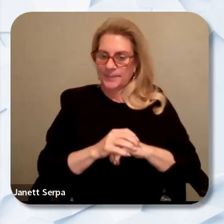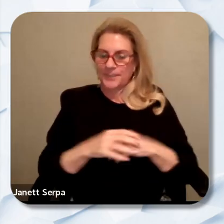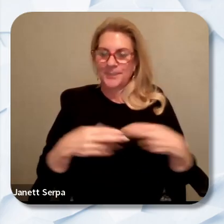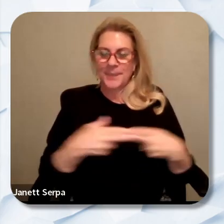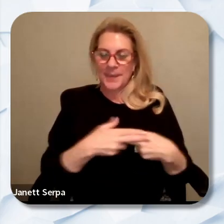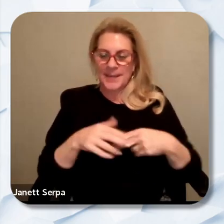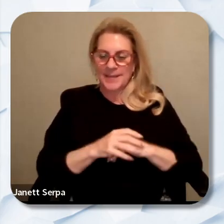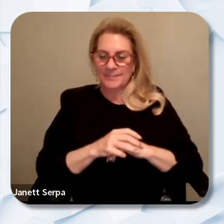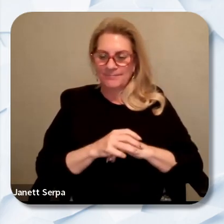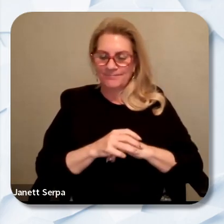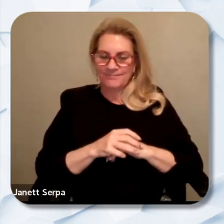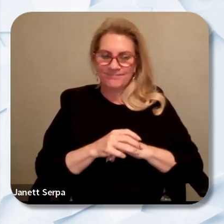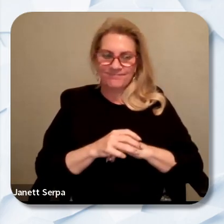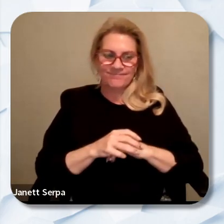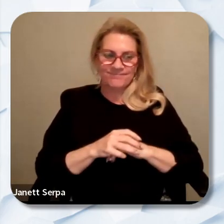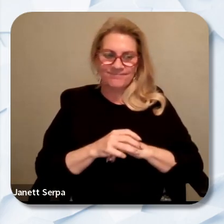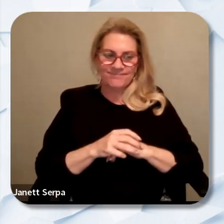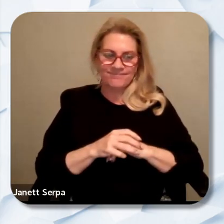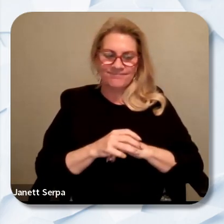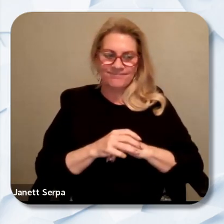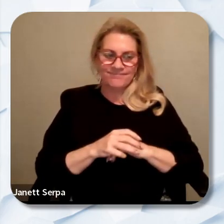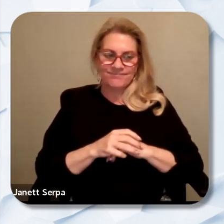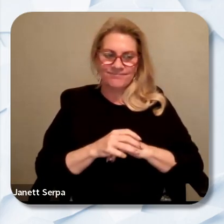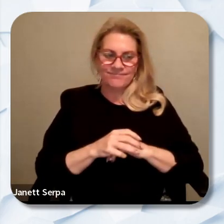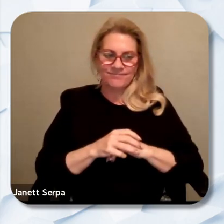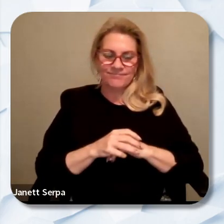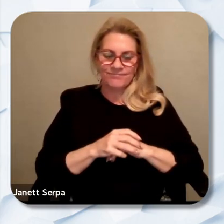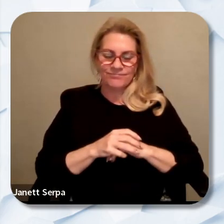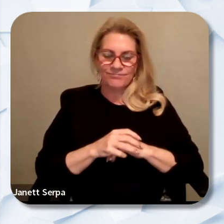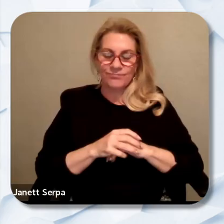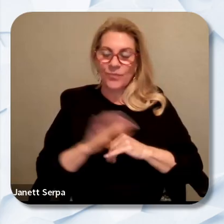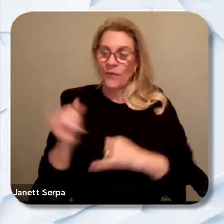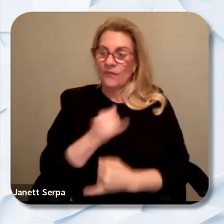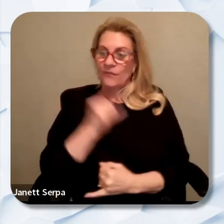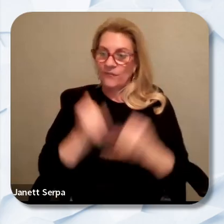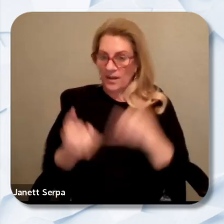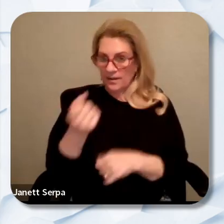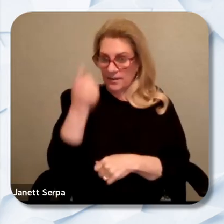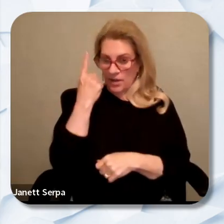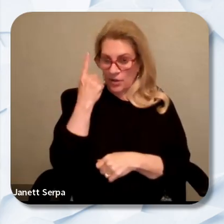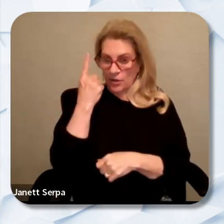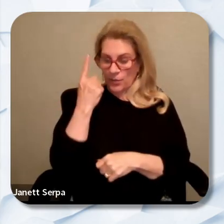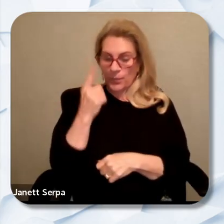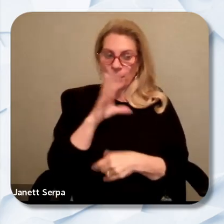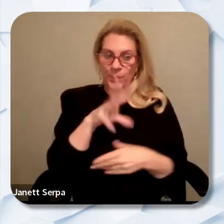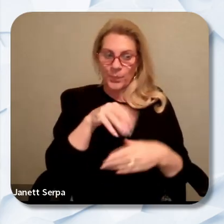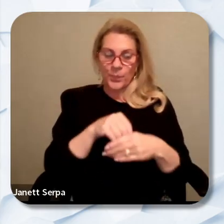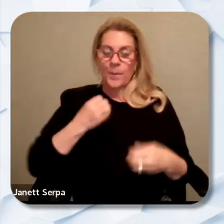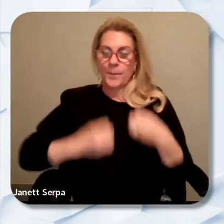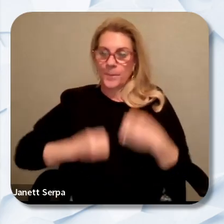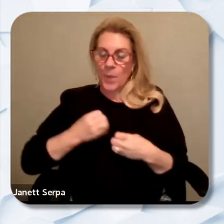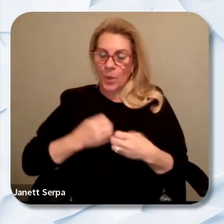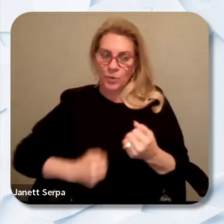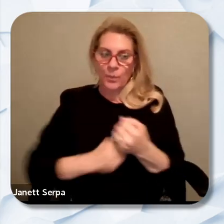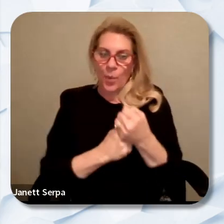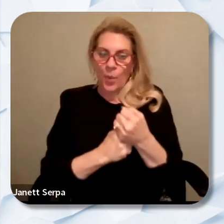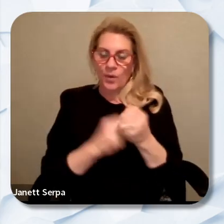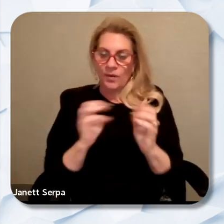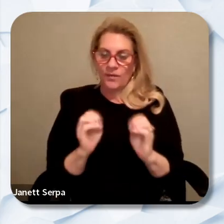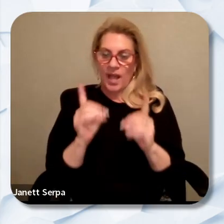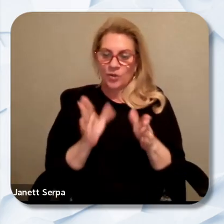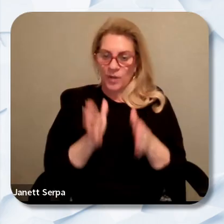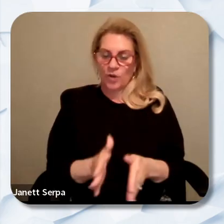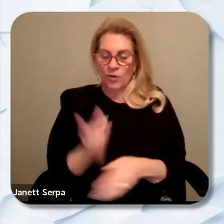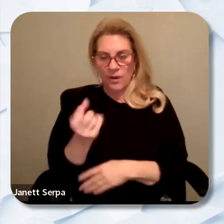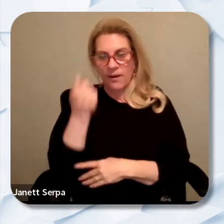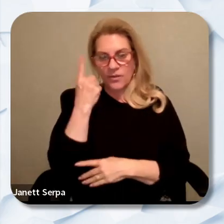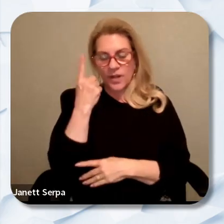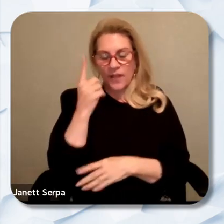please. So our final takeaways include emotionally supportive educators understand that children are